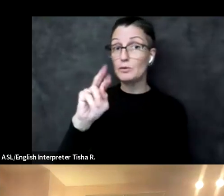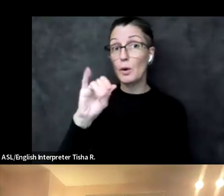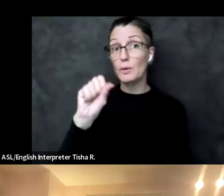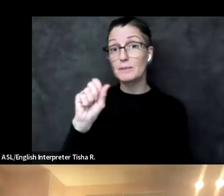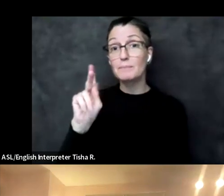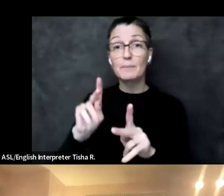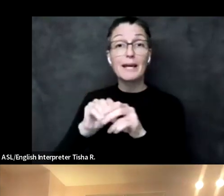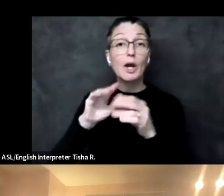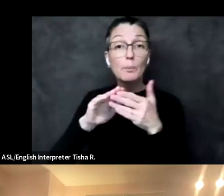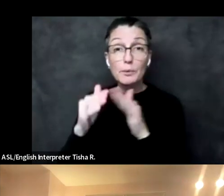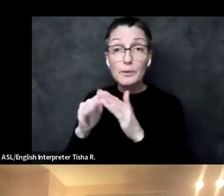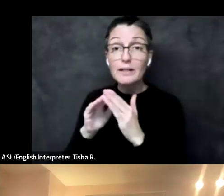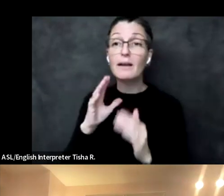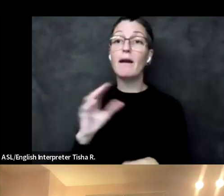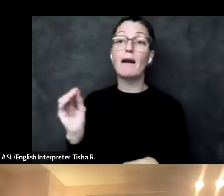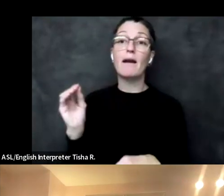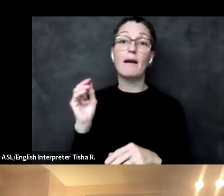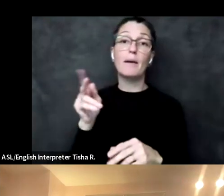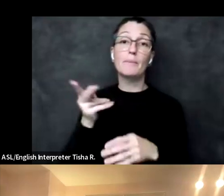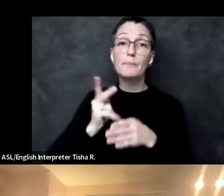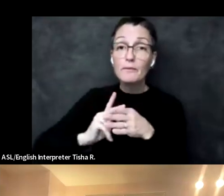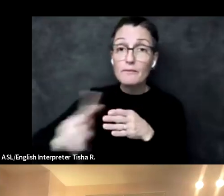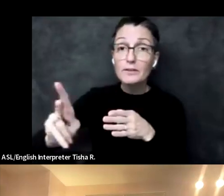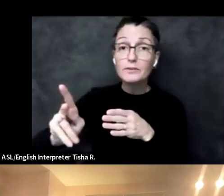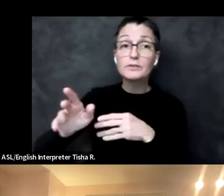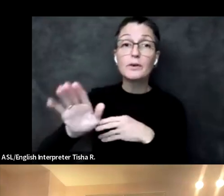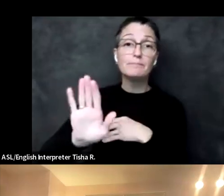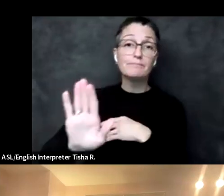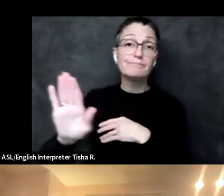and also with professionals, like with doctors